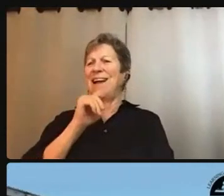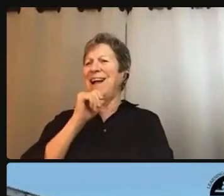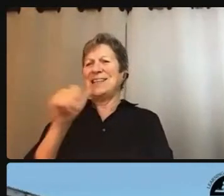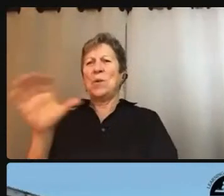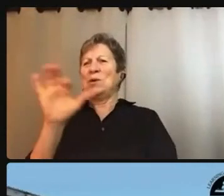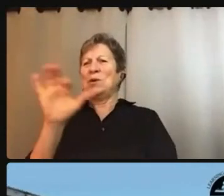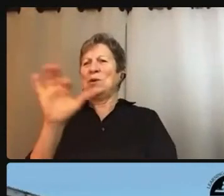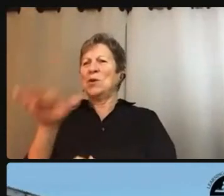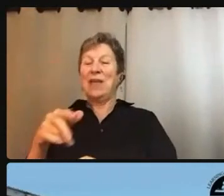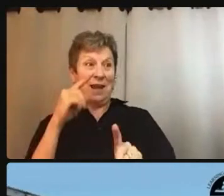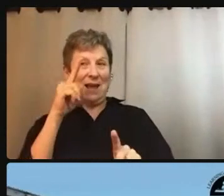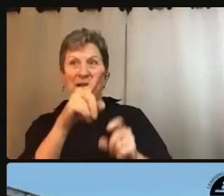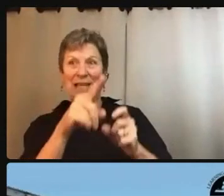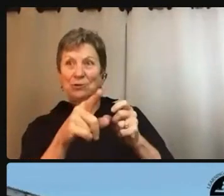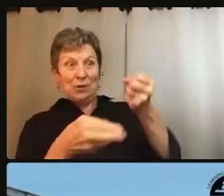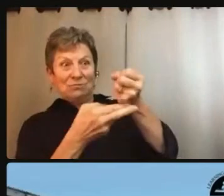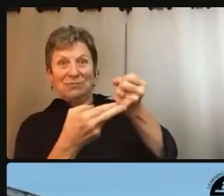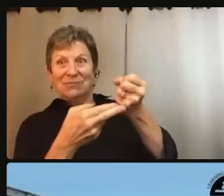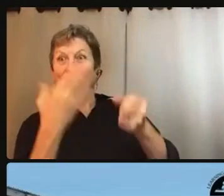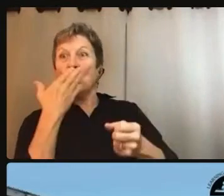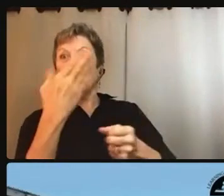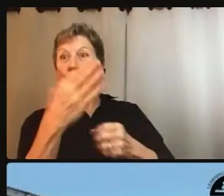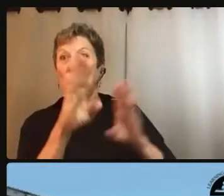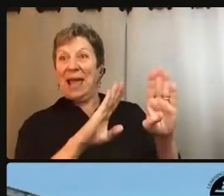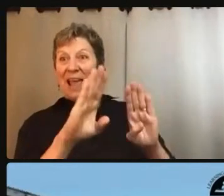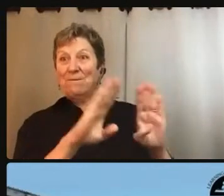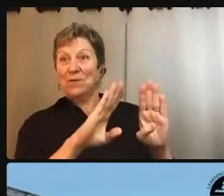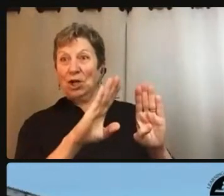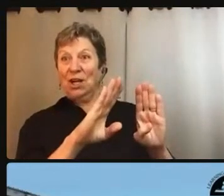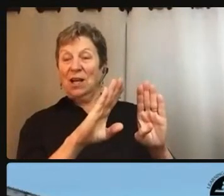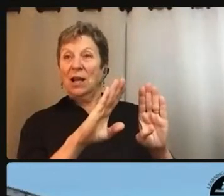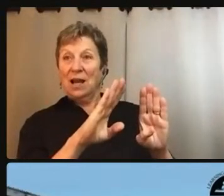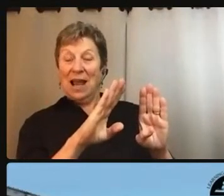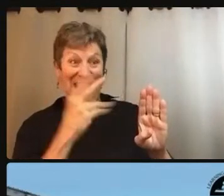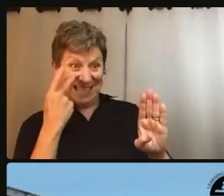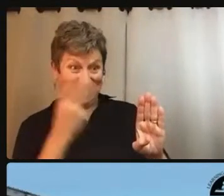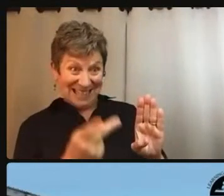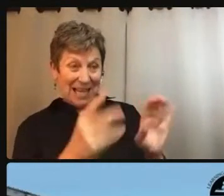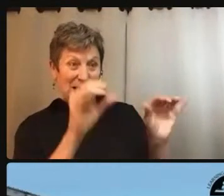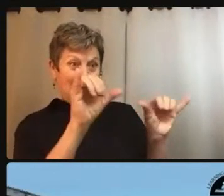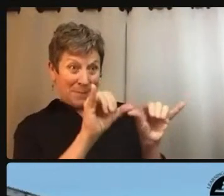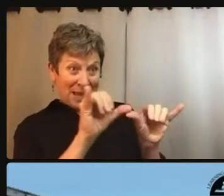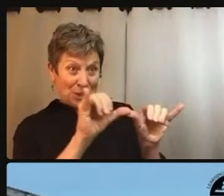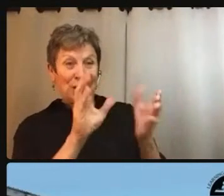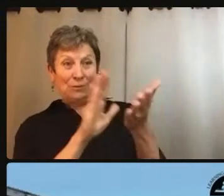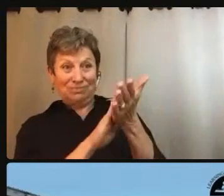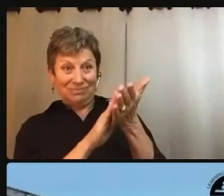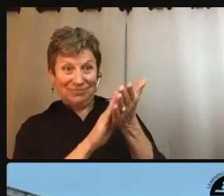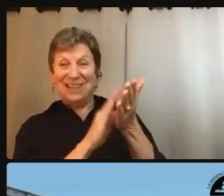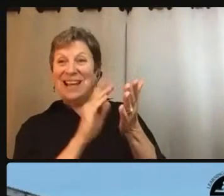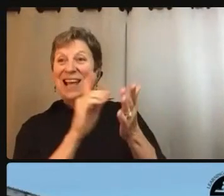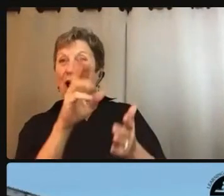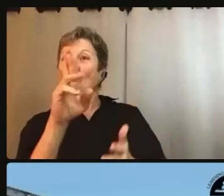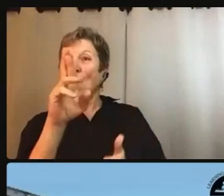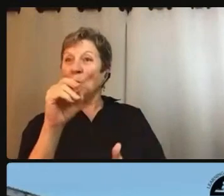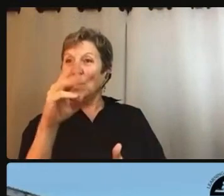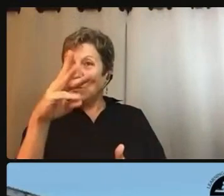BE SPECIFIC ON THAT IT'S NOT ABOUT LOOKING AT BAD BEHAVIOR. I'VE NEVER DONE THAT. I'VE ALWAYS LOOKED AT THE GOOD